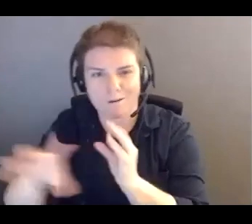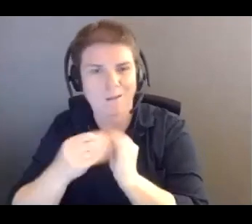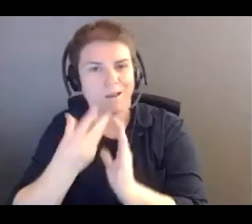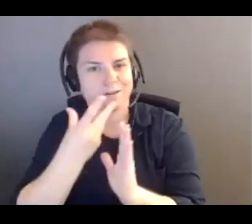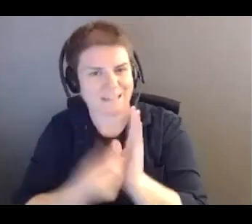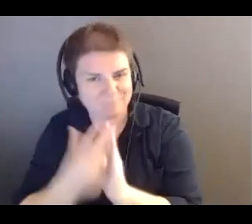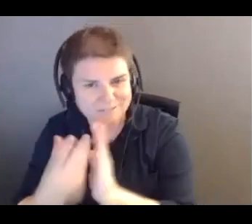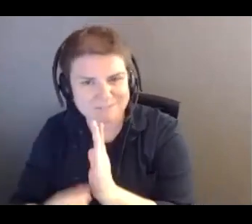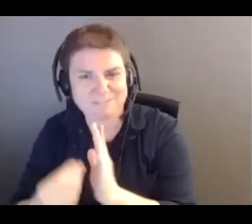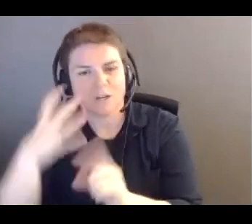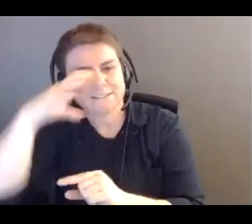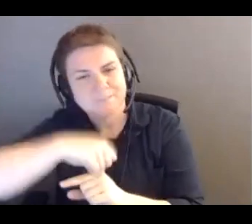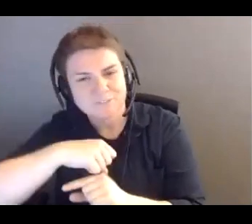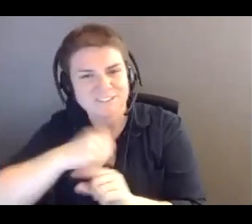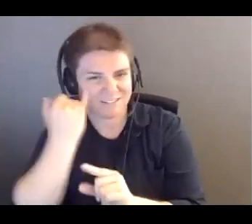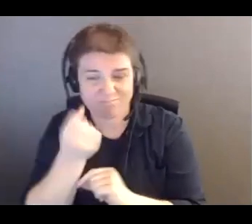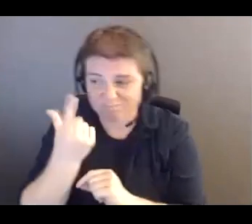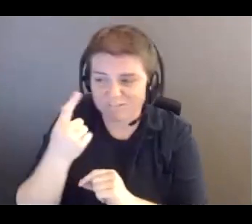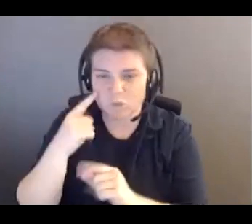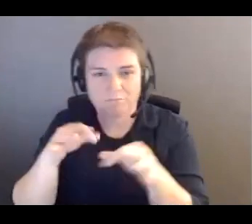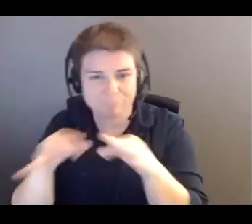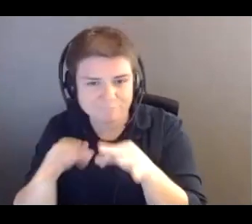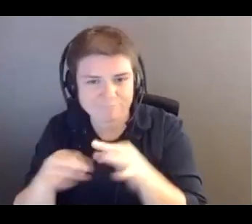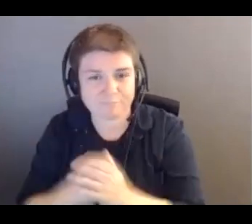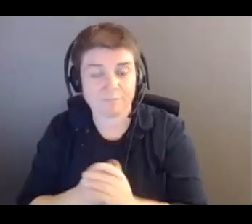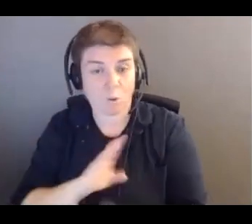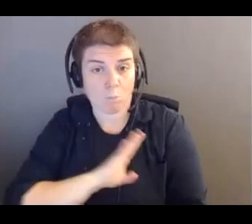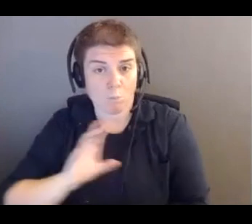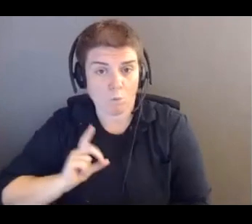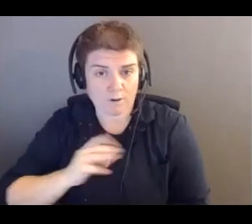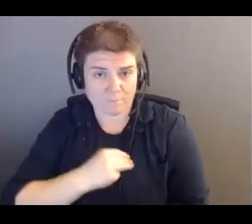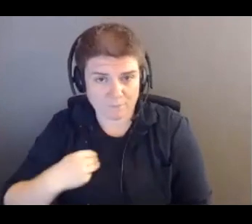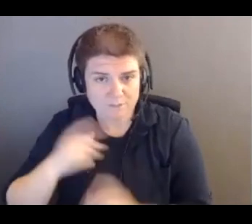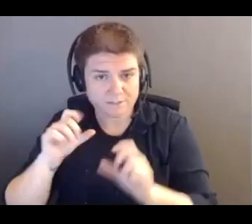are telling. Board members can also be a good resource for you before you submit your final